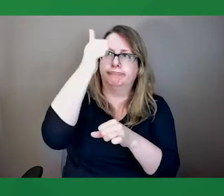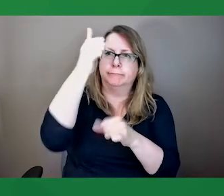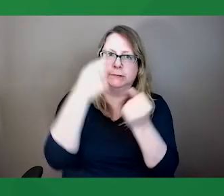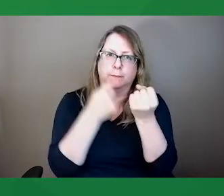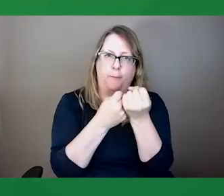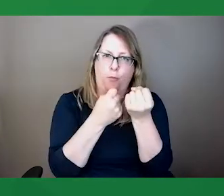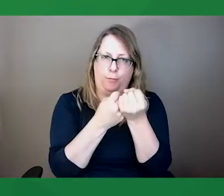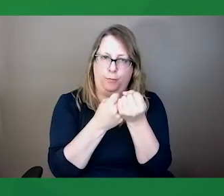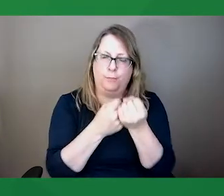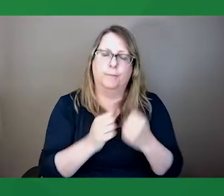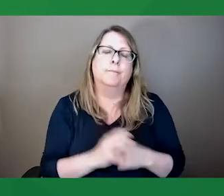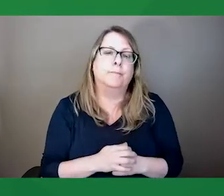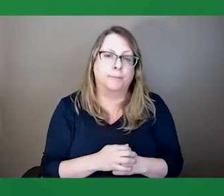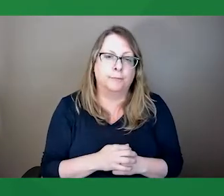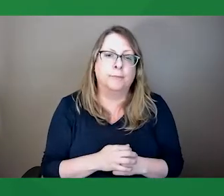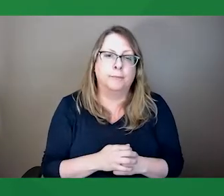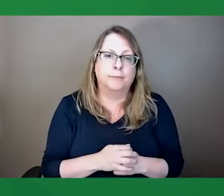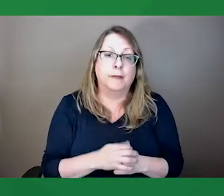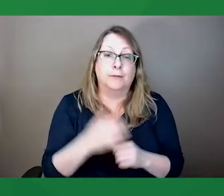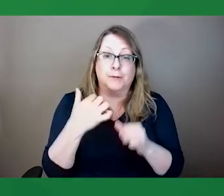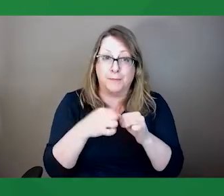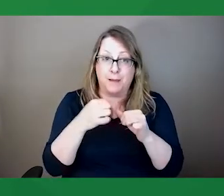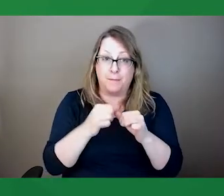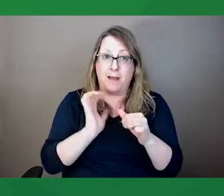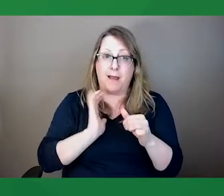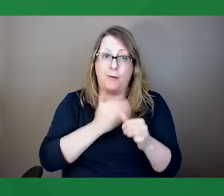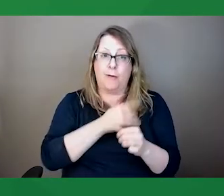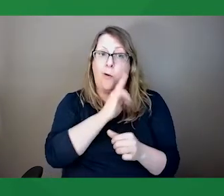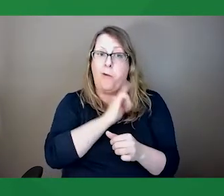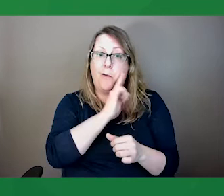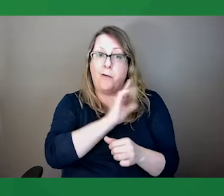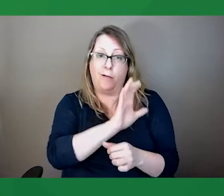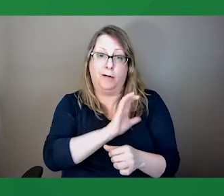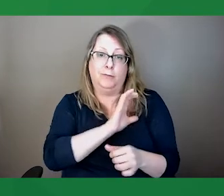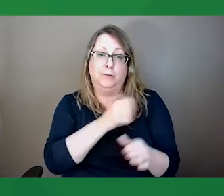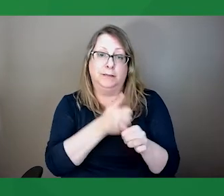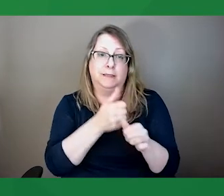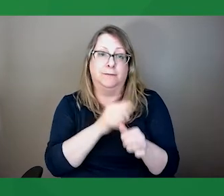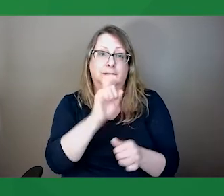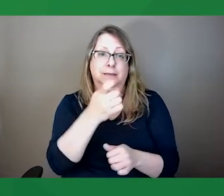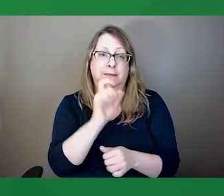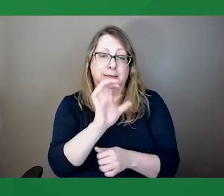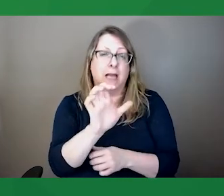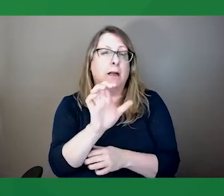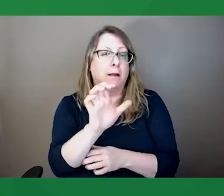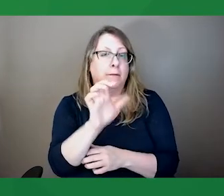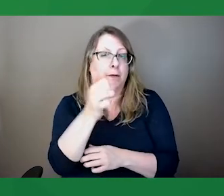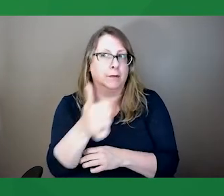Now because Oscar was actually given the opportunity by the university,